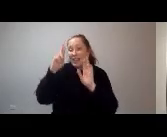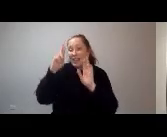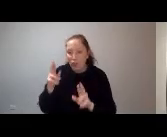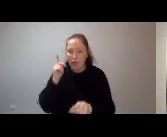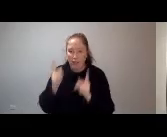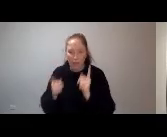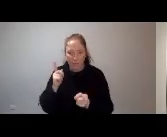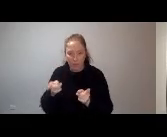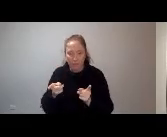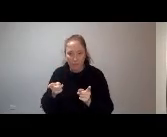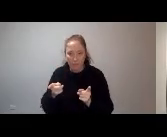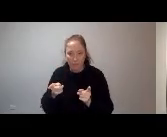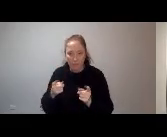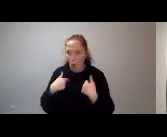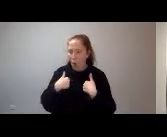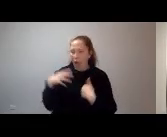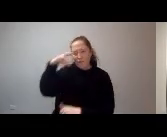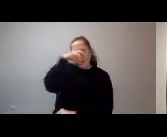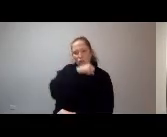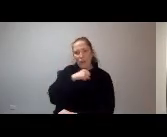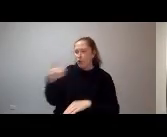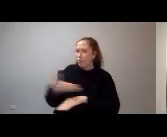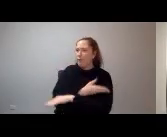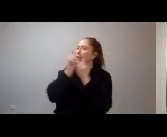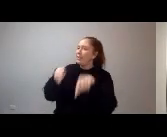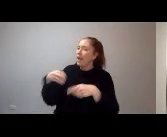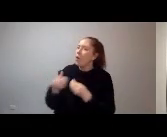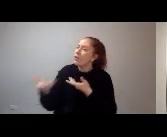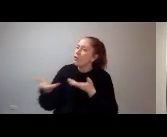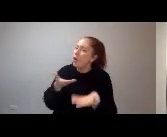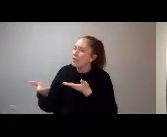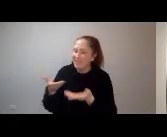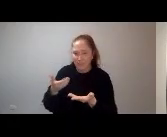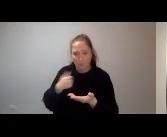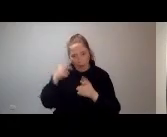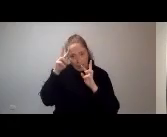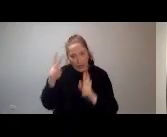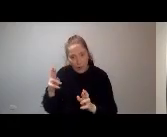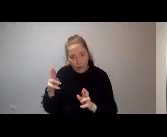Does it meet somebody's expectations? Well, the problem is people often have low expectations